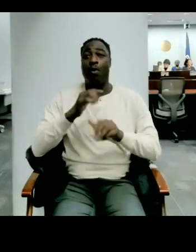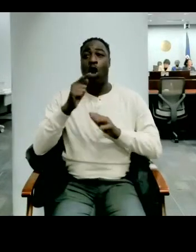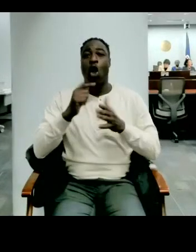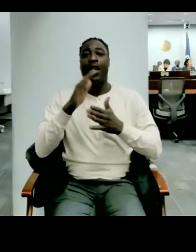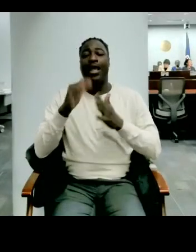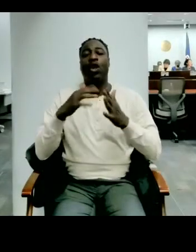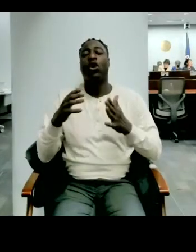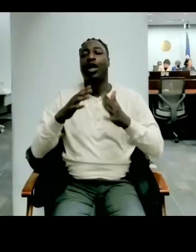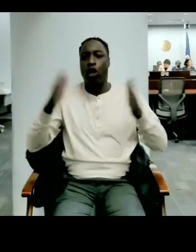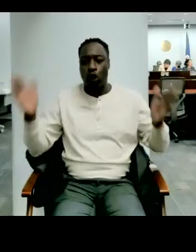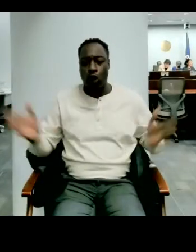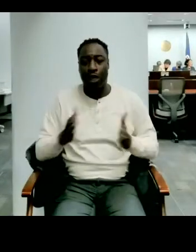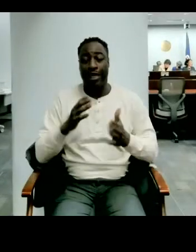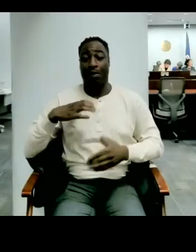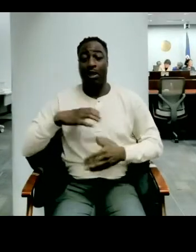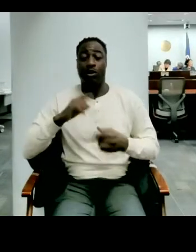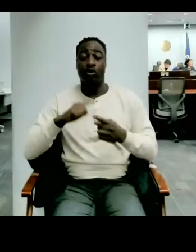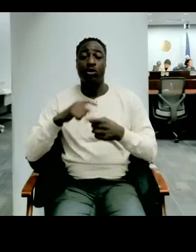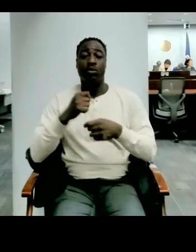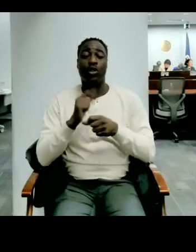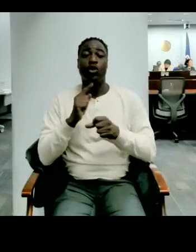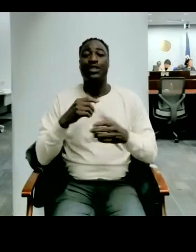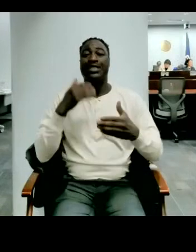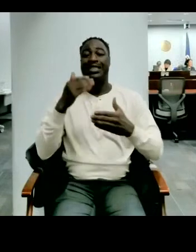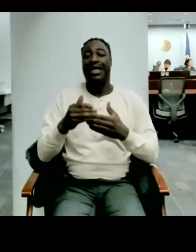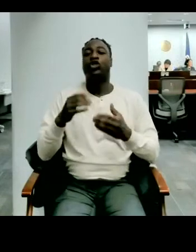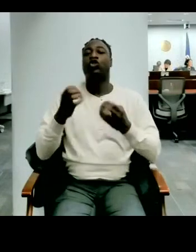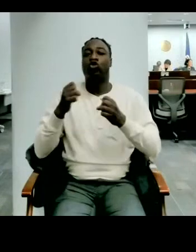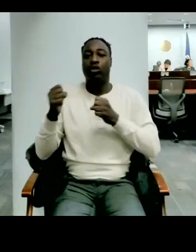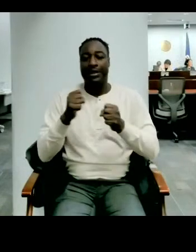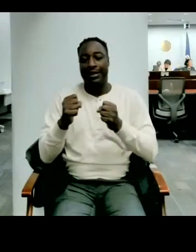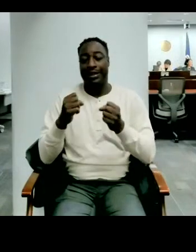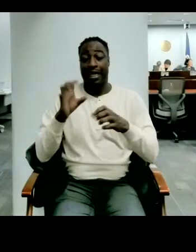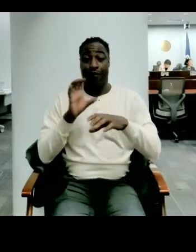urges the Commission to ensure the next strategic enforcement plan includes several key priorities.